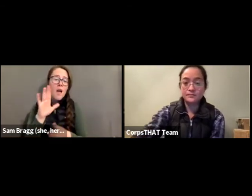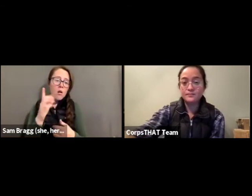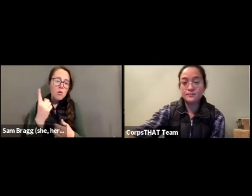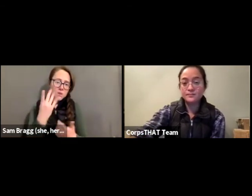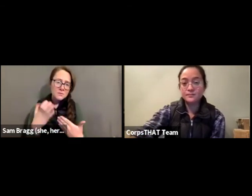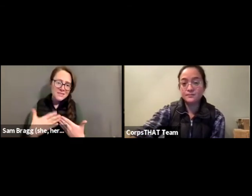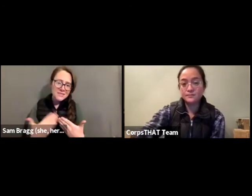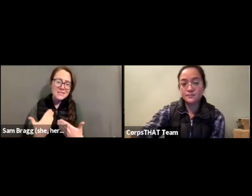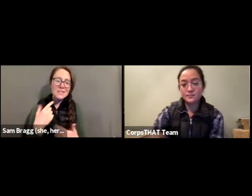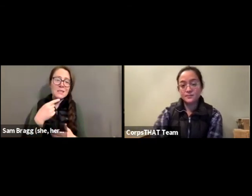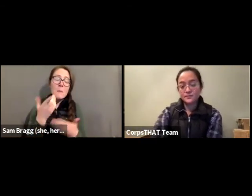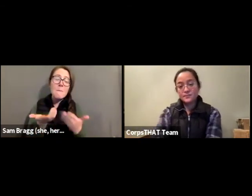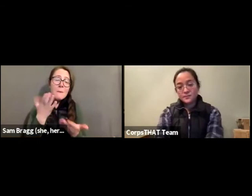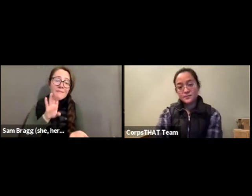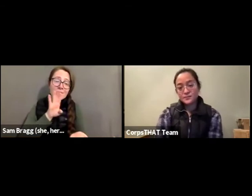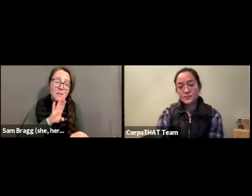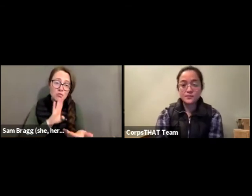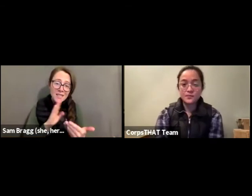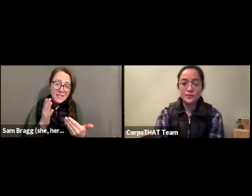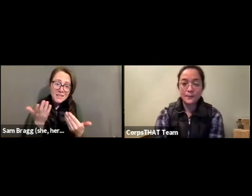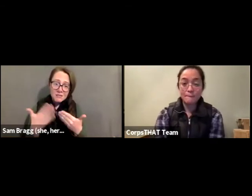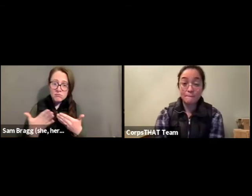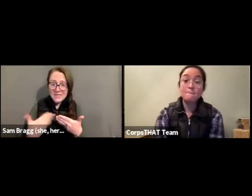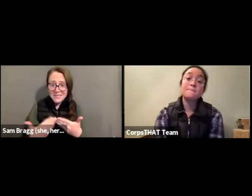it's not going to be easy for a hearing individual it's not going to always be easy they might be